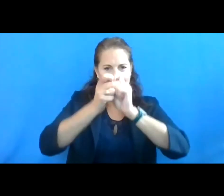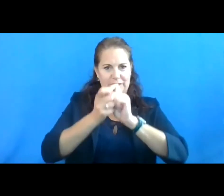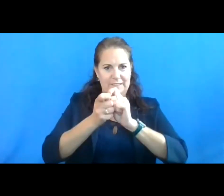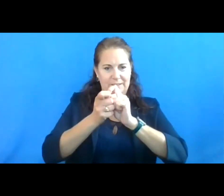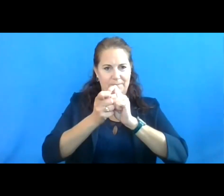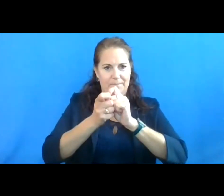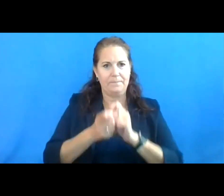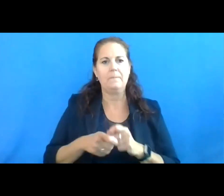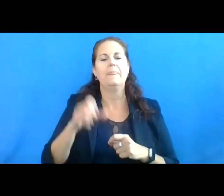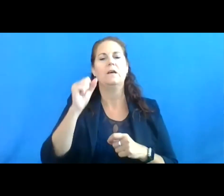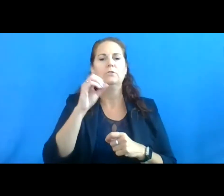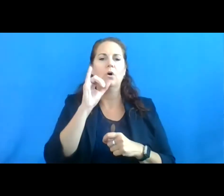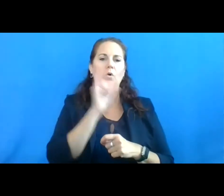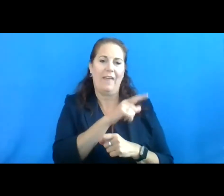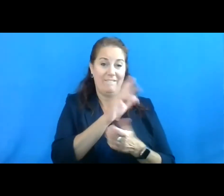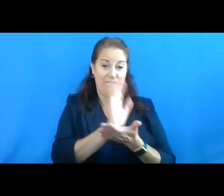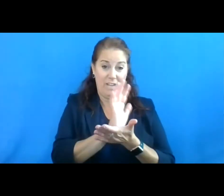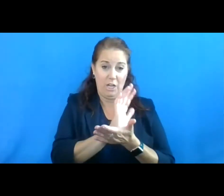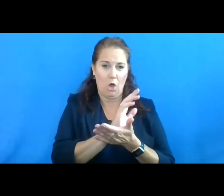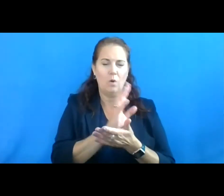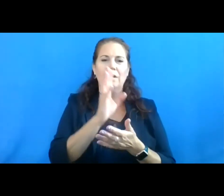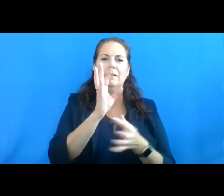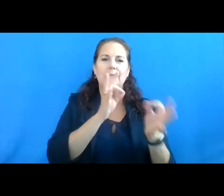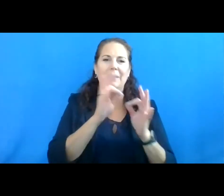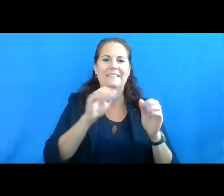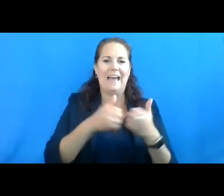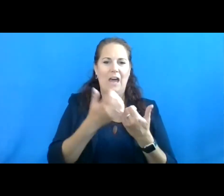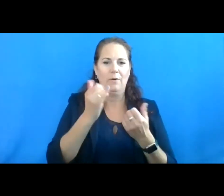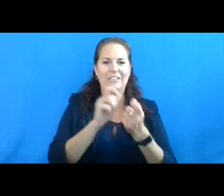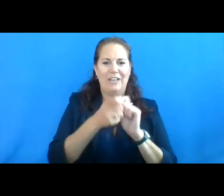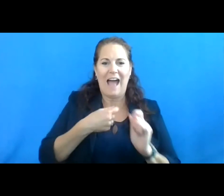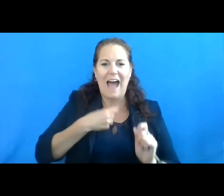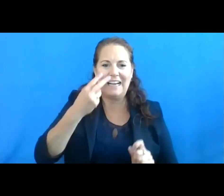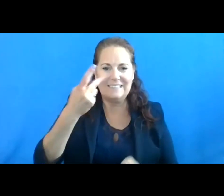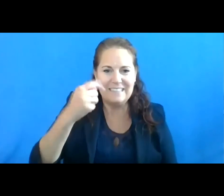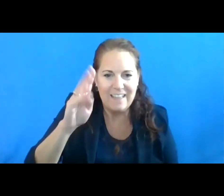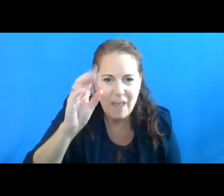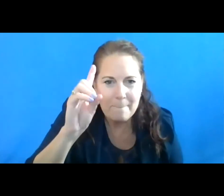outlines how it changes. That’s great thank you, I see, “and the body keeps the score.”